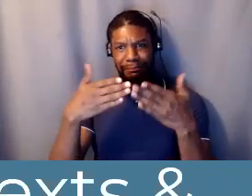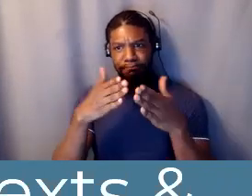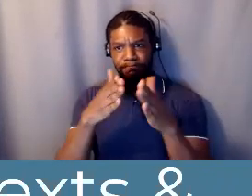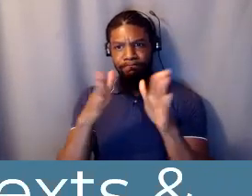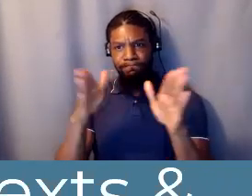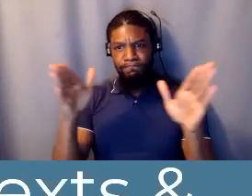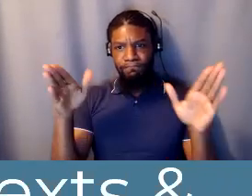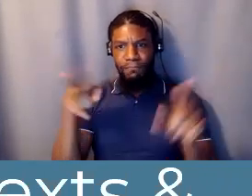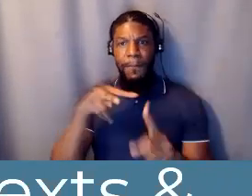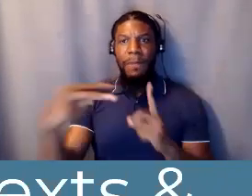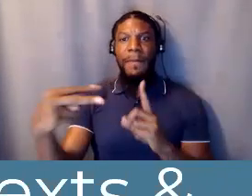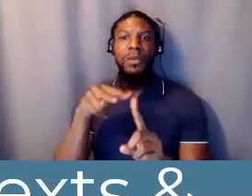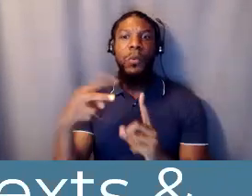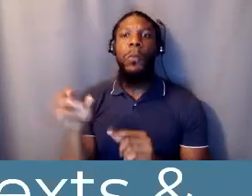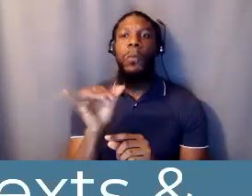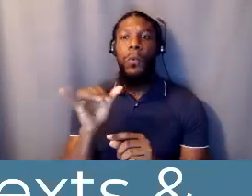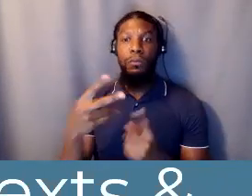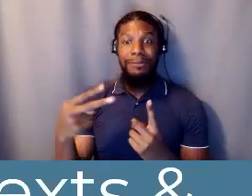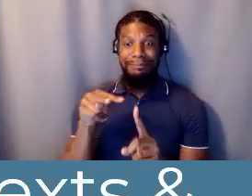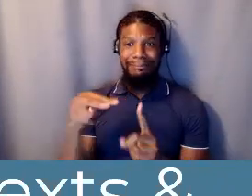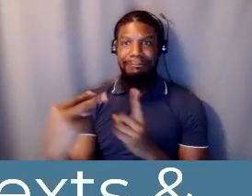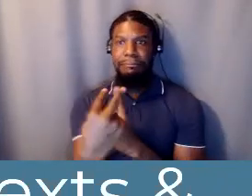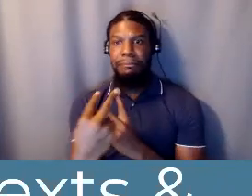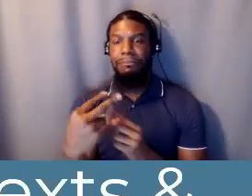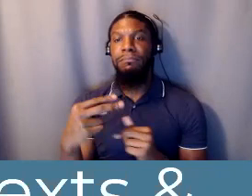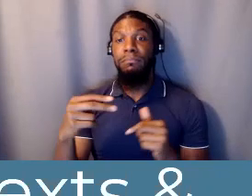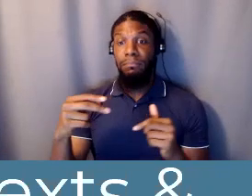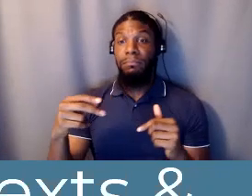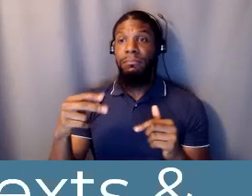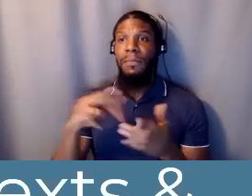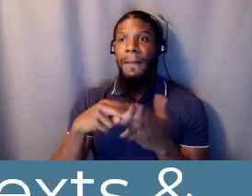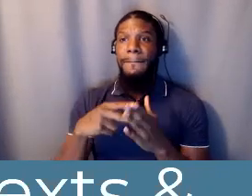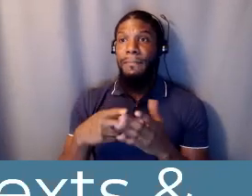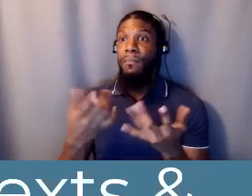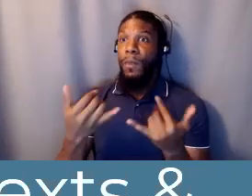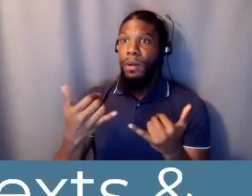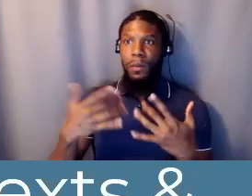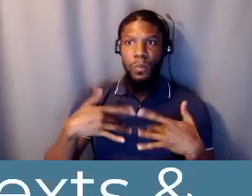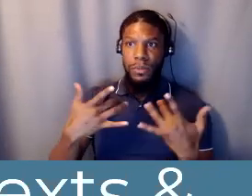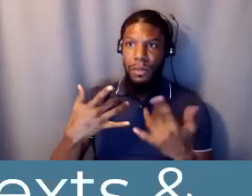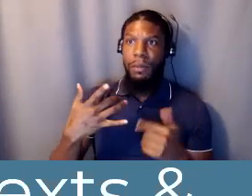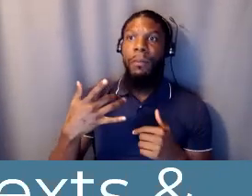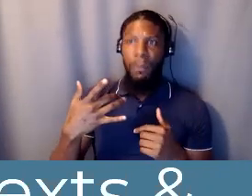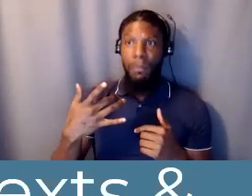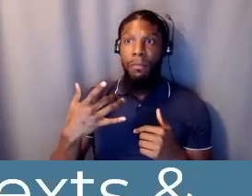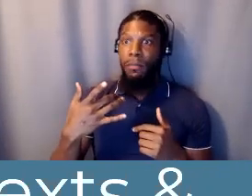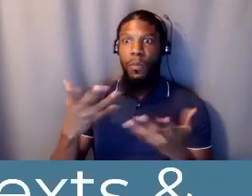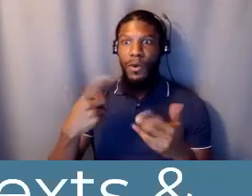And when I say larger, maybe thinking through where we are as a field. What do we know? What do we not know yet?